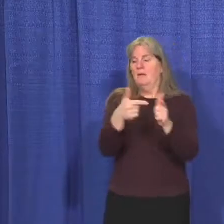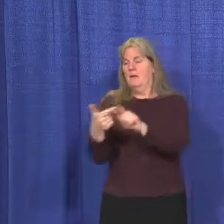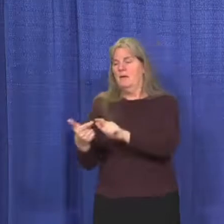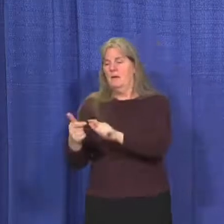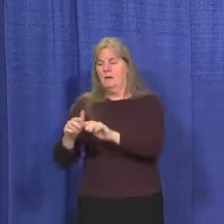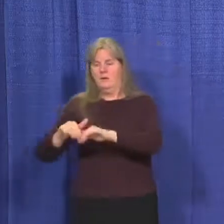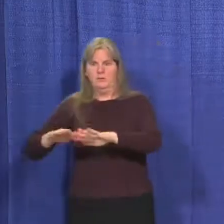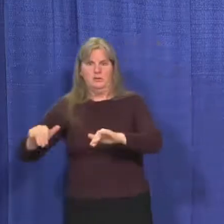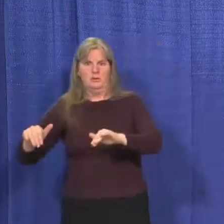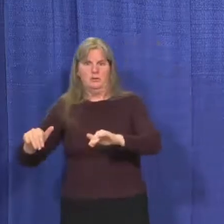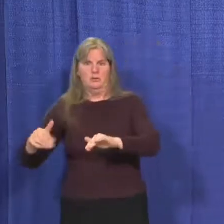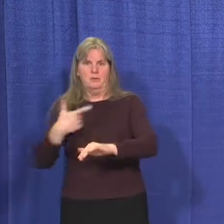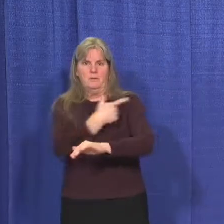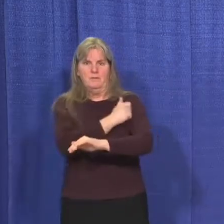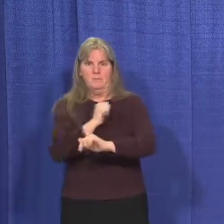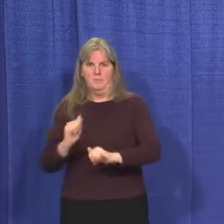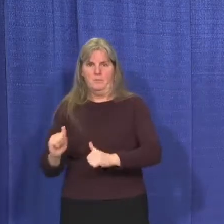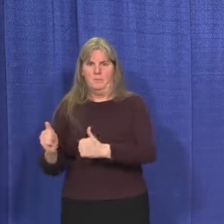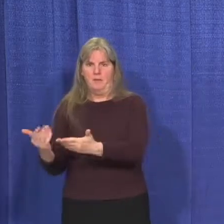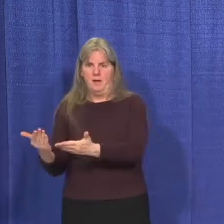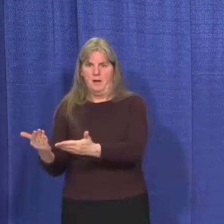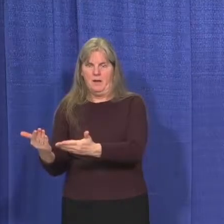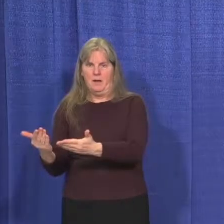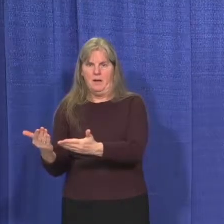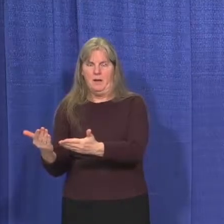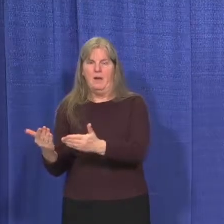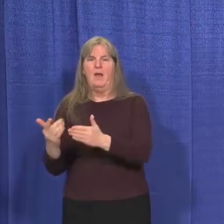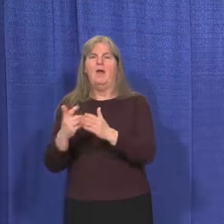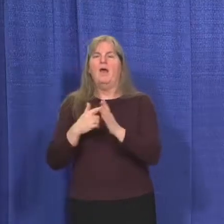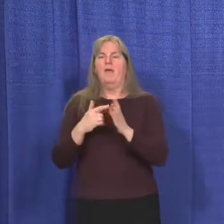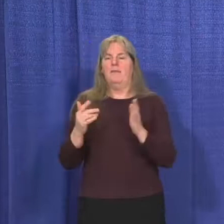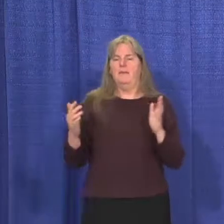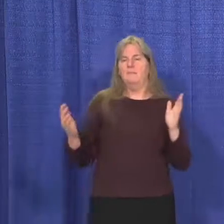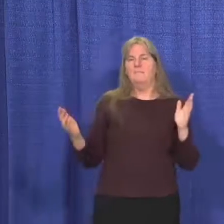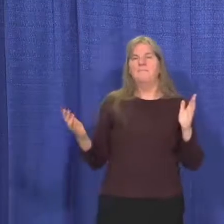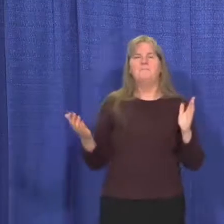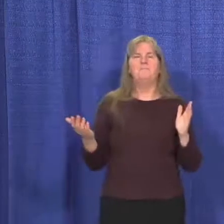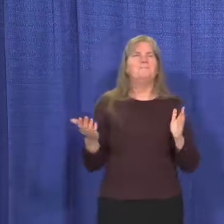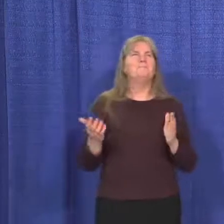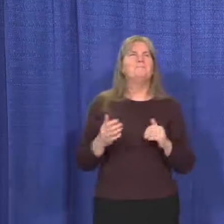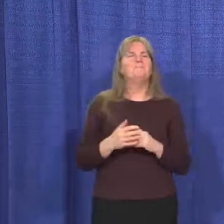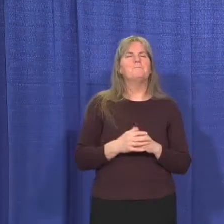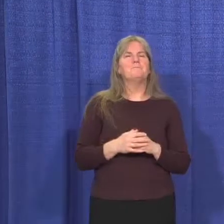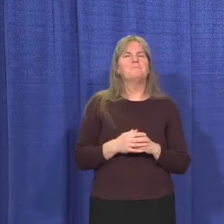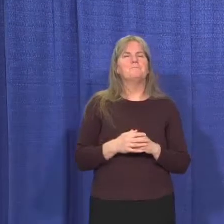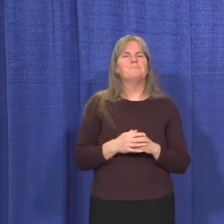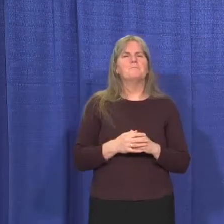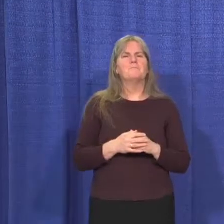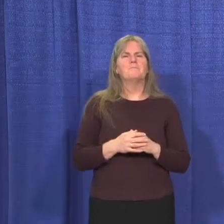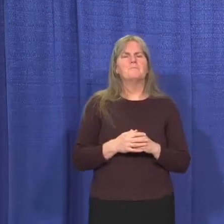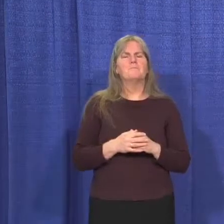immunized when the vaccine becomes available for children. Then I think we will have, as I